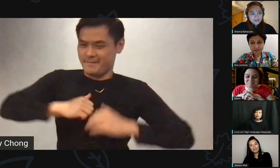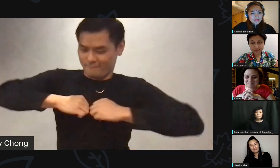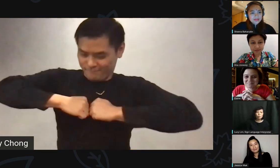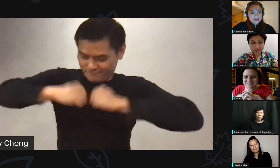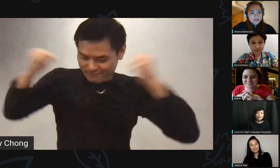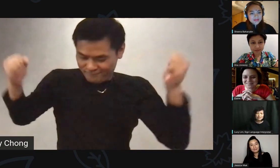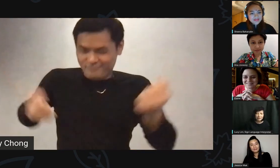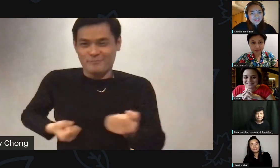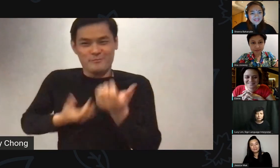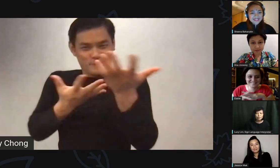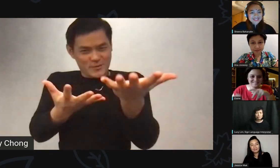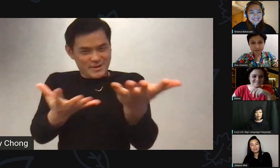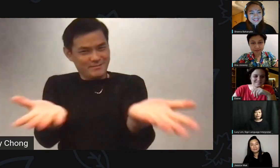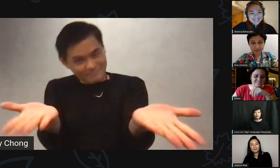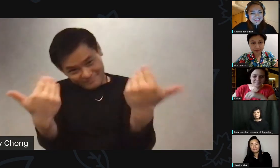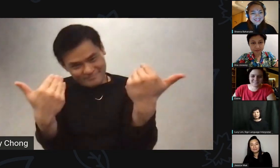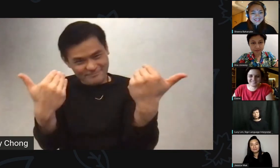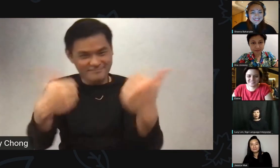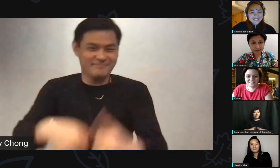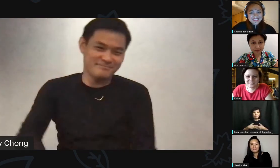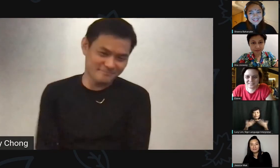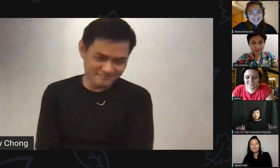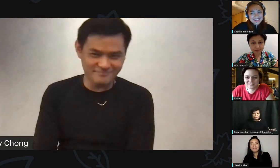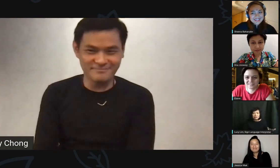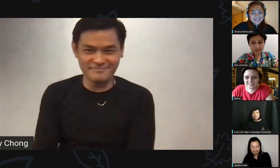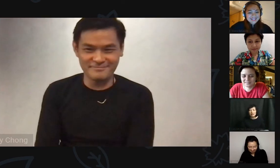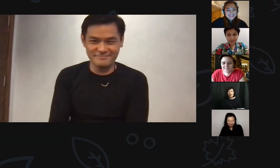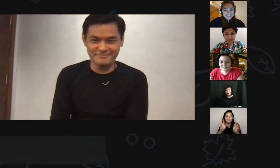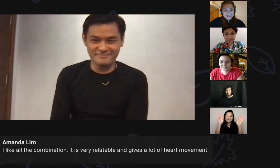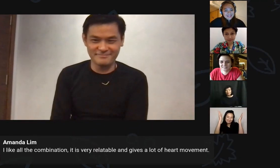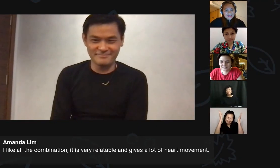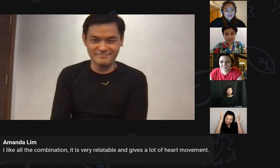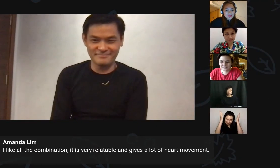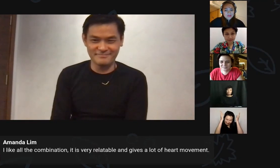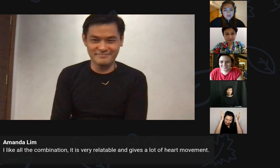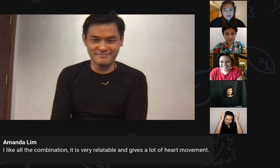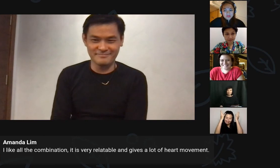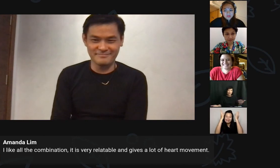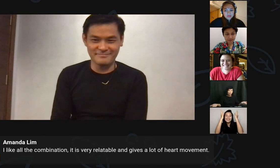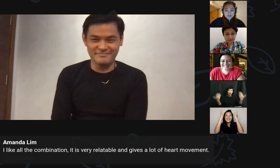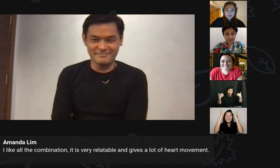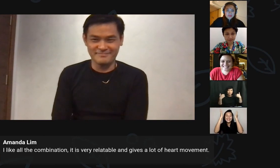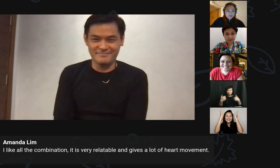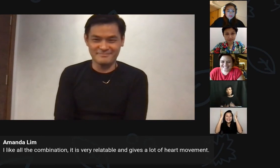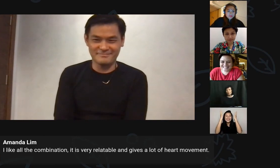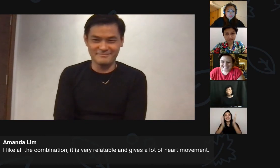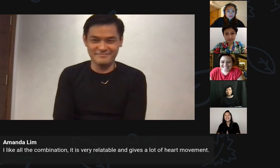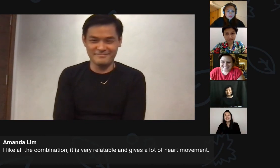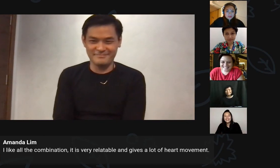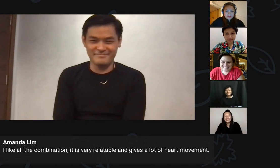just one step to be ready to unravel yourself and to express. Come on board.